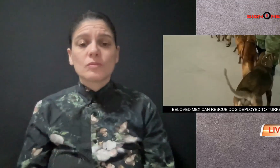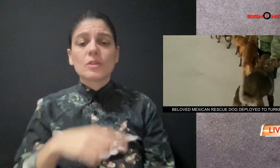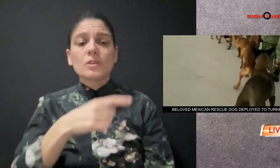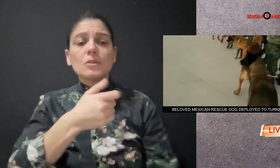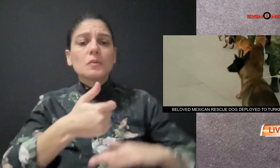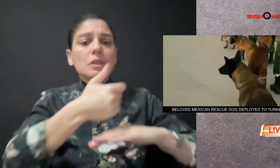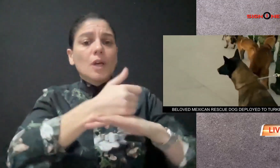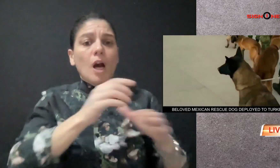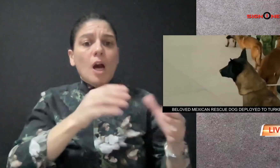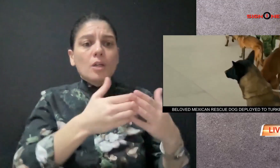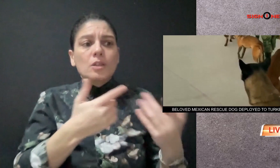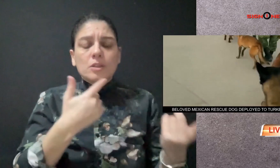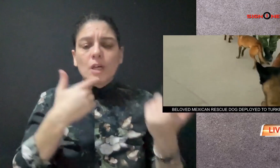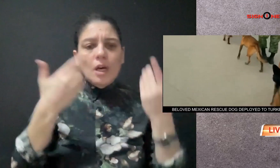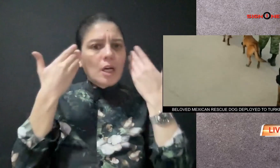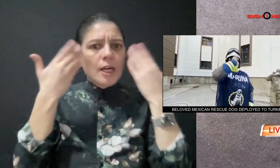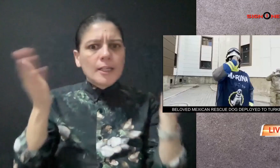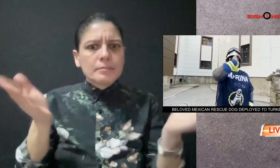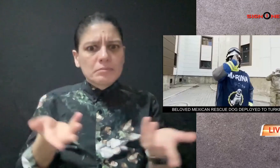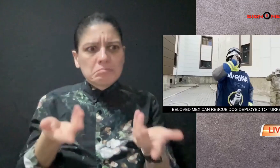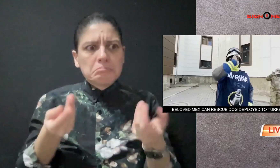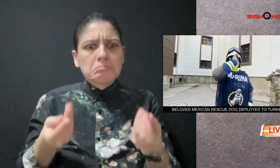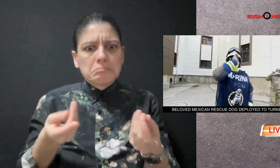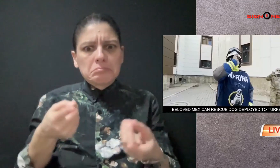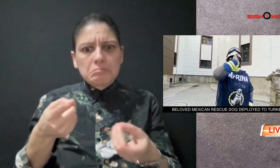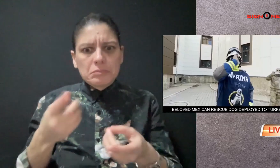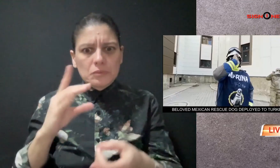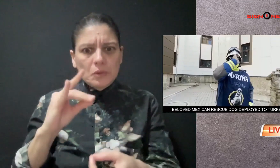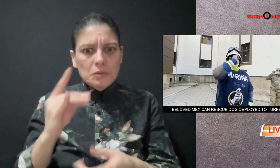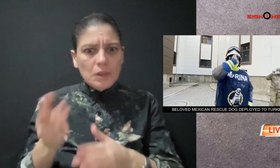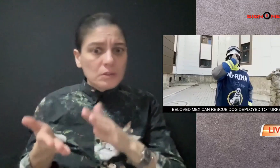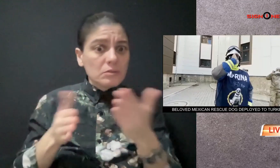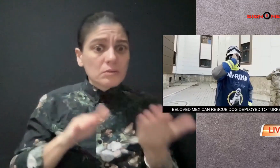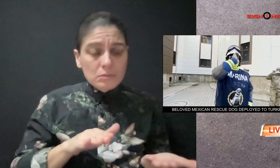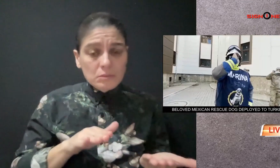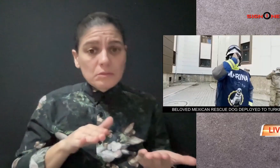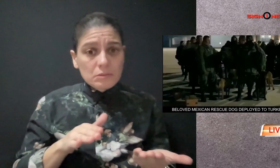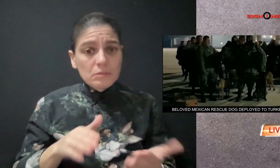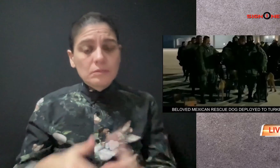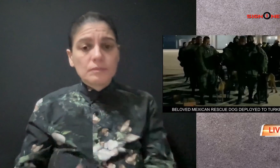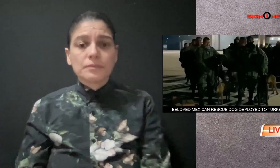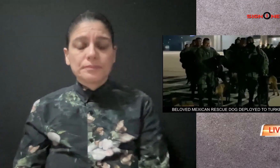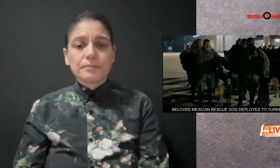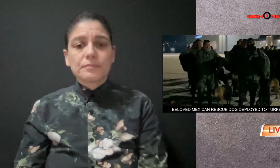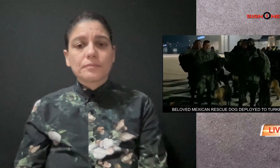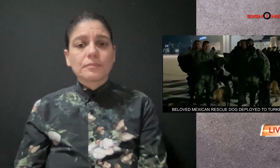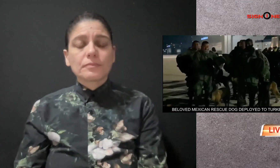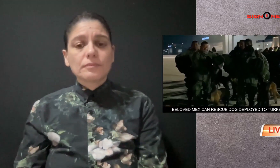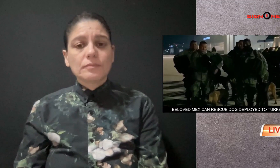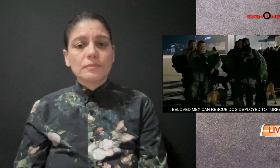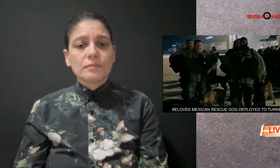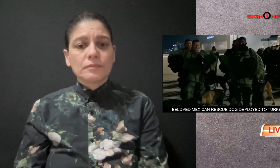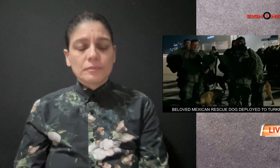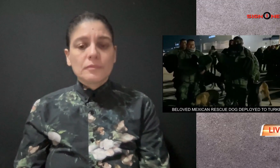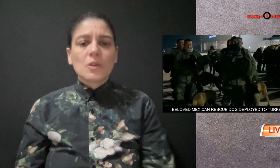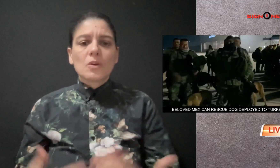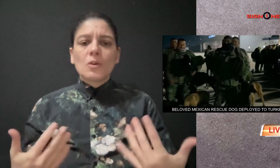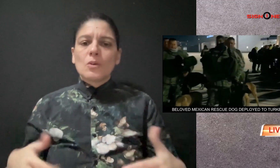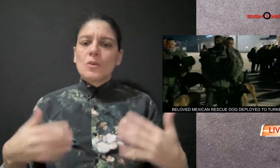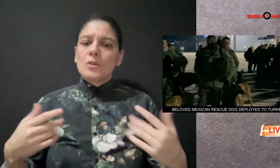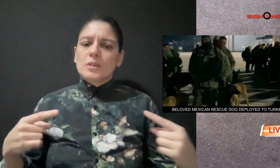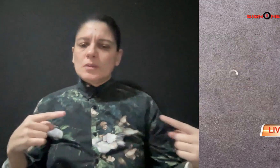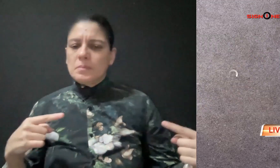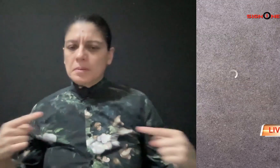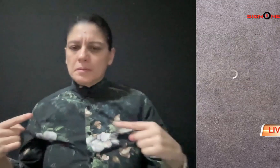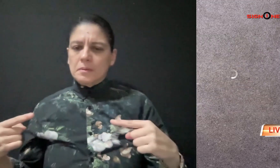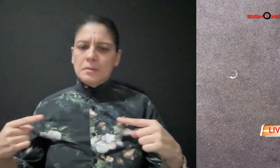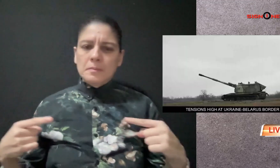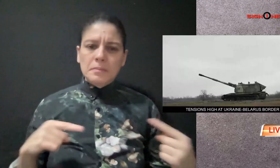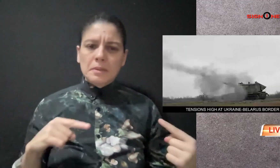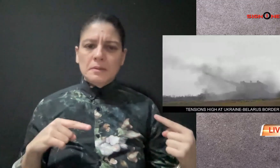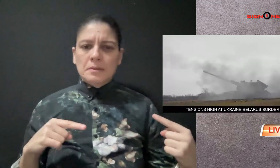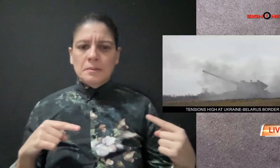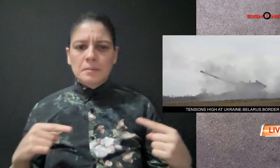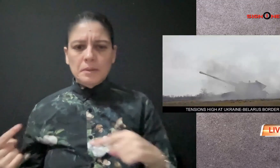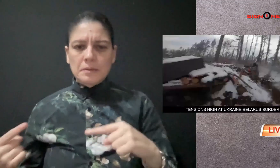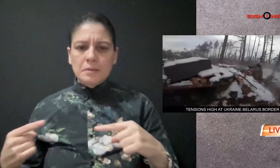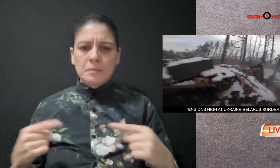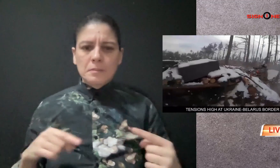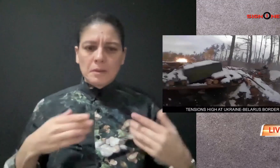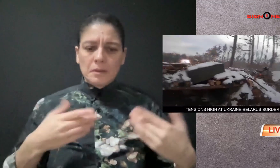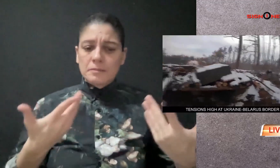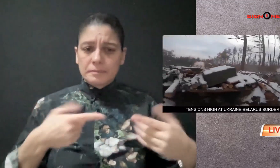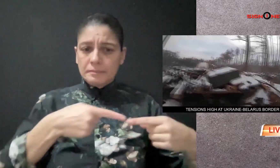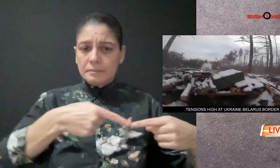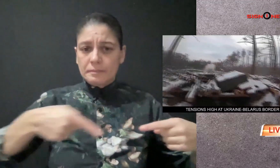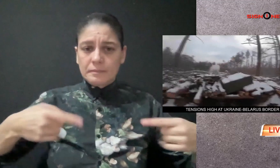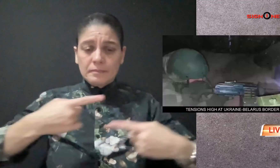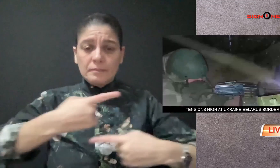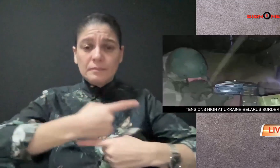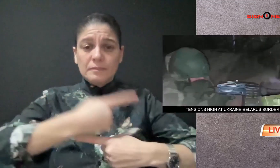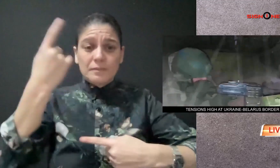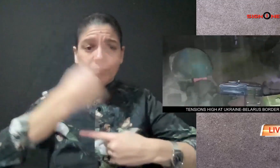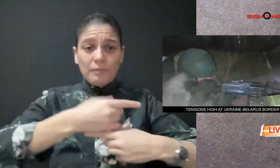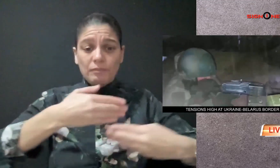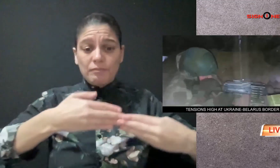officials did not say how the dog died tensions are very high along the border between